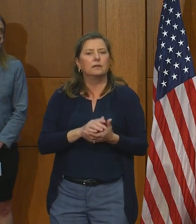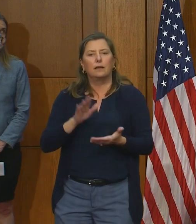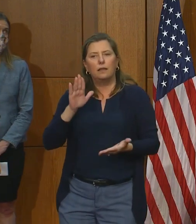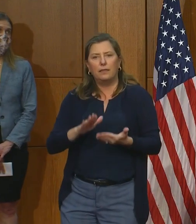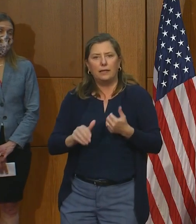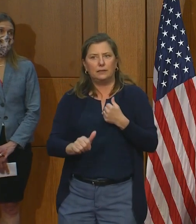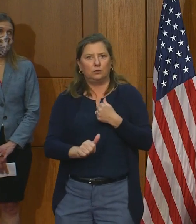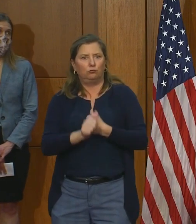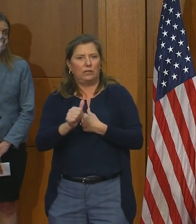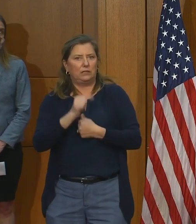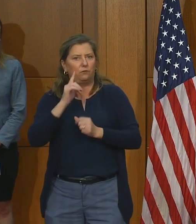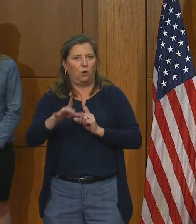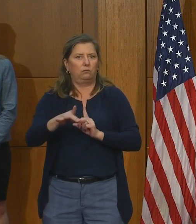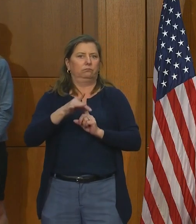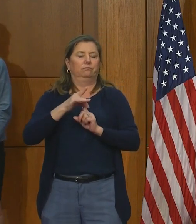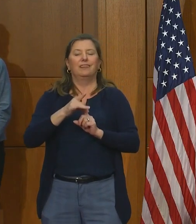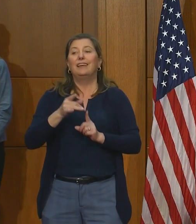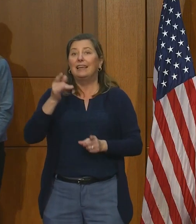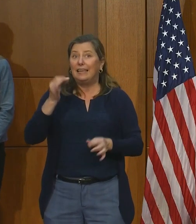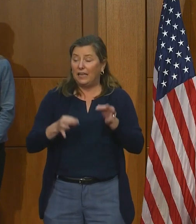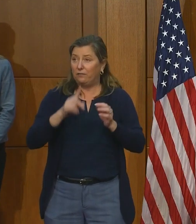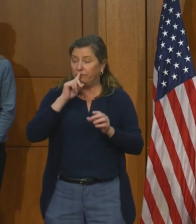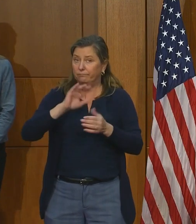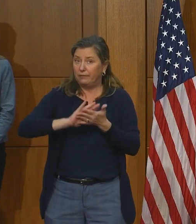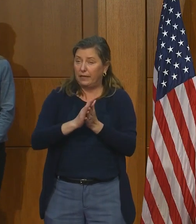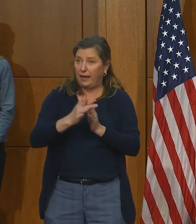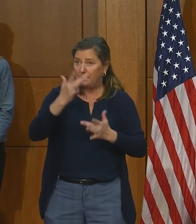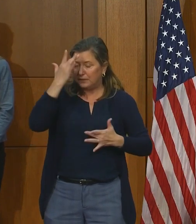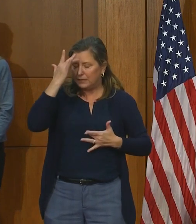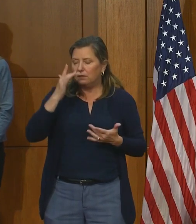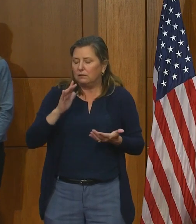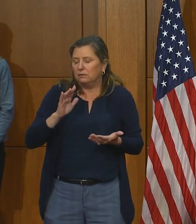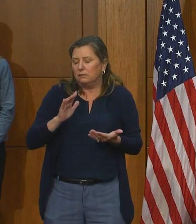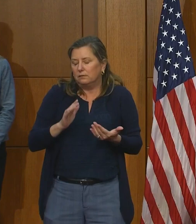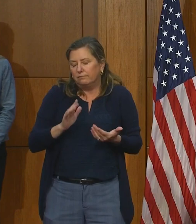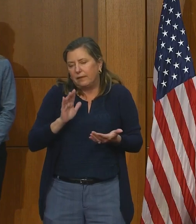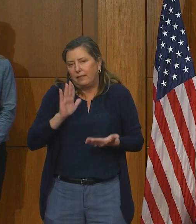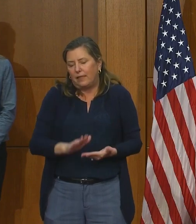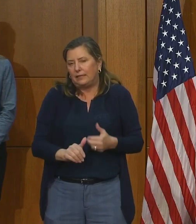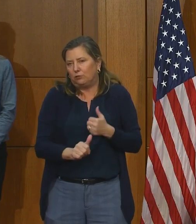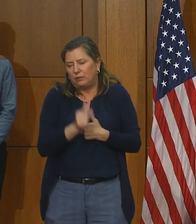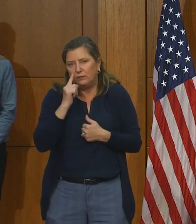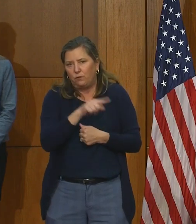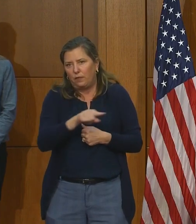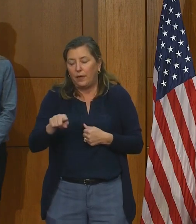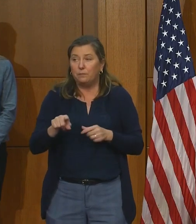OF STAFF OUR POLLING PLACE IS THAT. YOUNGER THAT BUT LESS UP